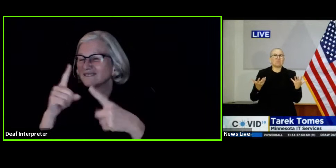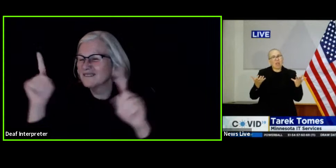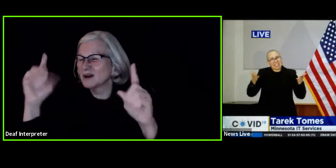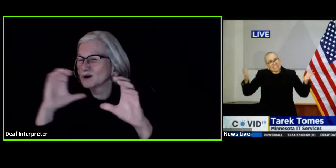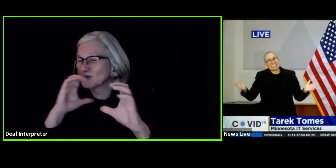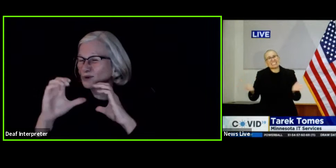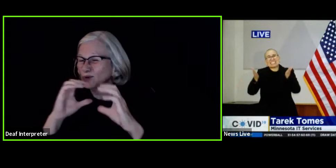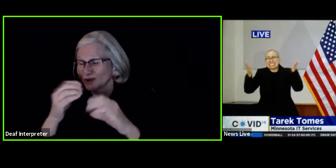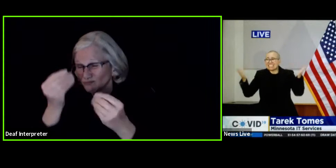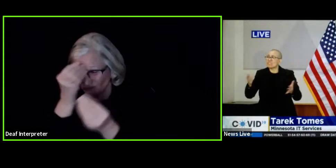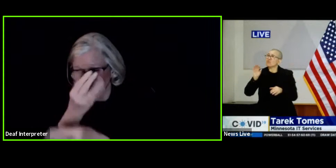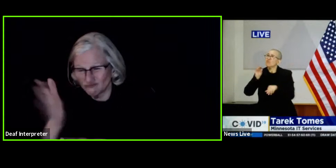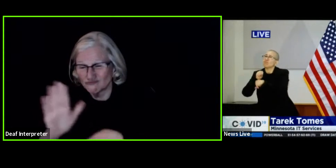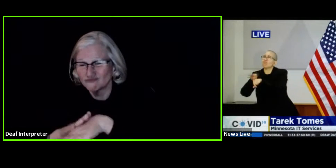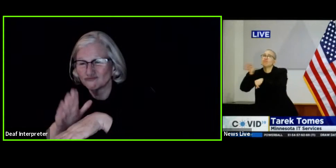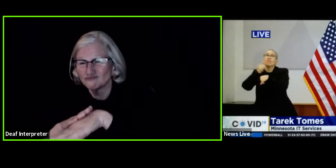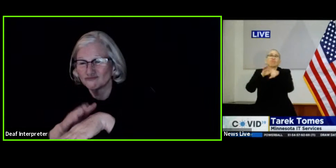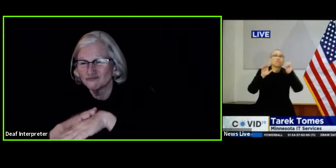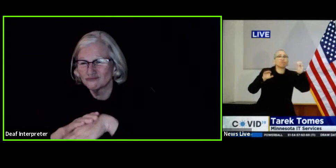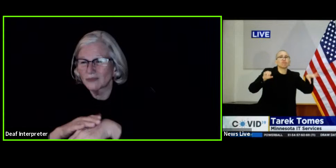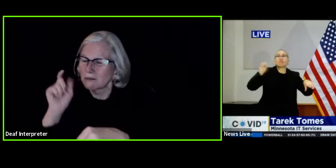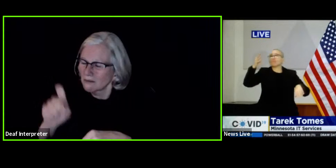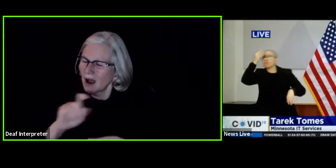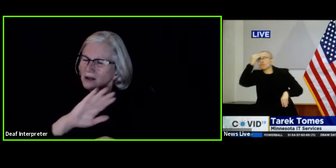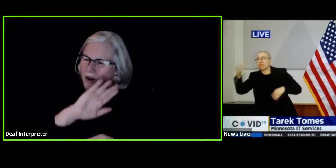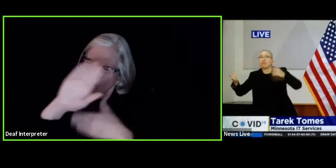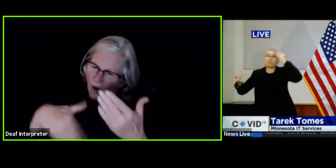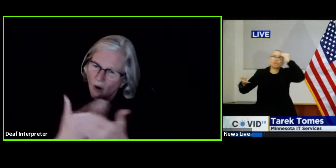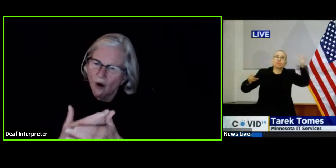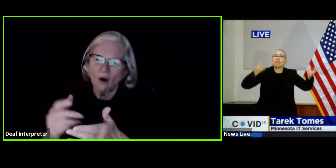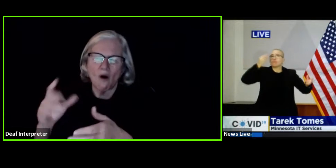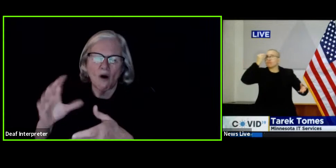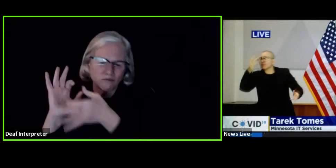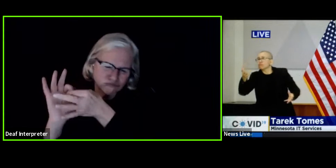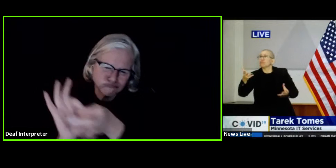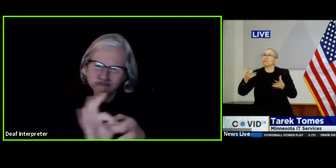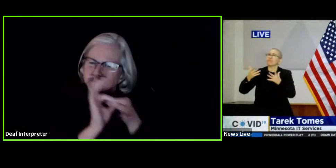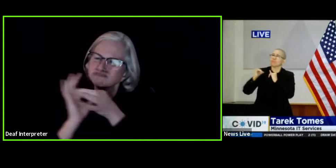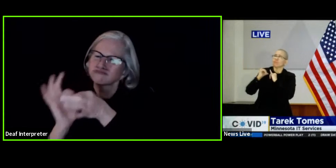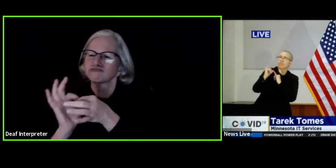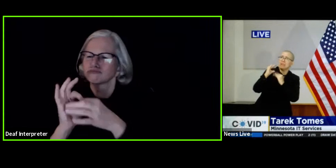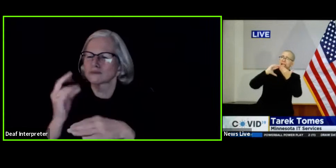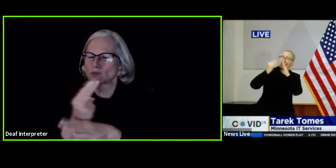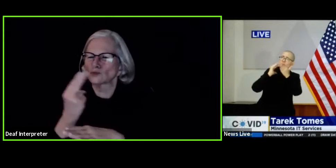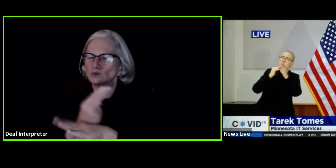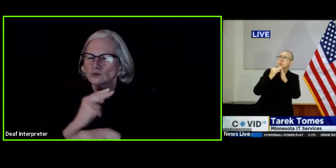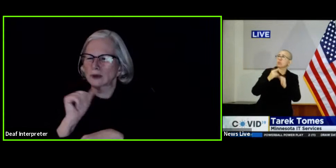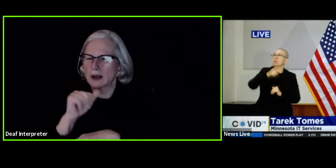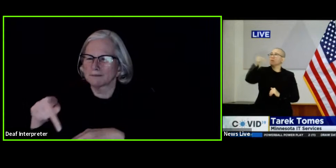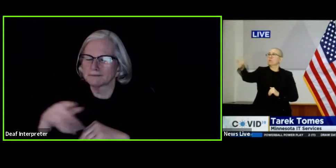ASPECT AND ENGAGEMENT OF THIS IS GOING TO BE REALLY IMPORTANT.